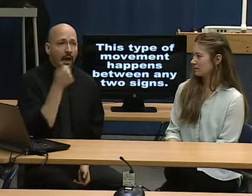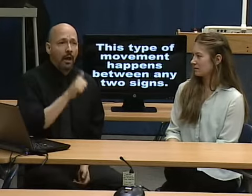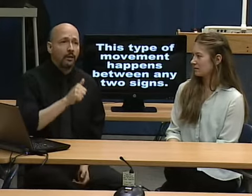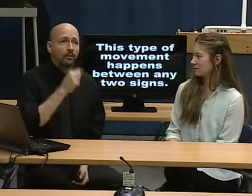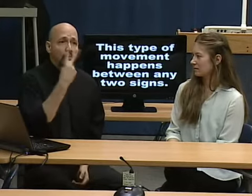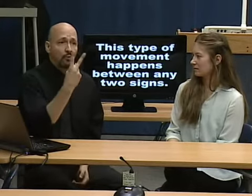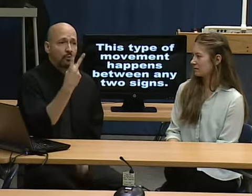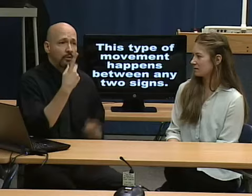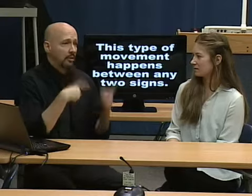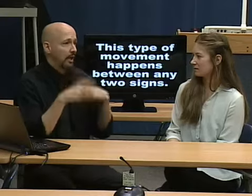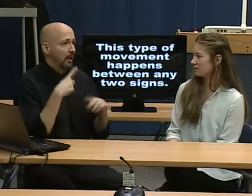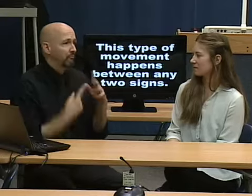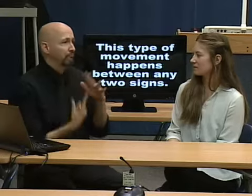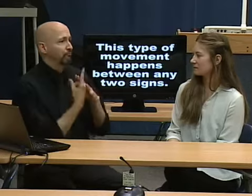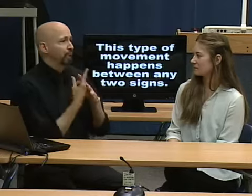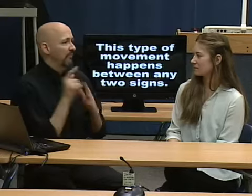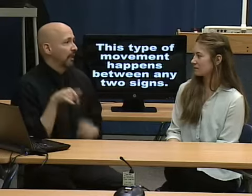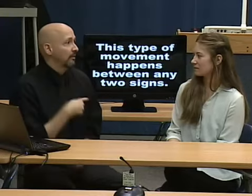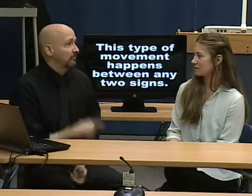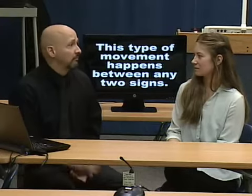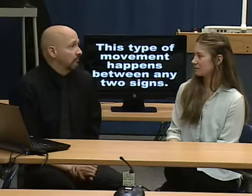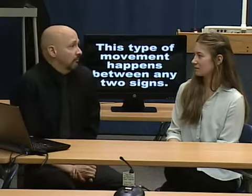It shows up between any two signs.